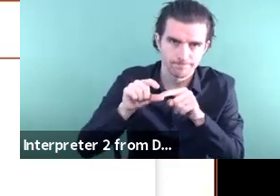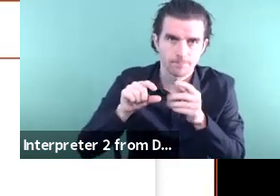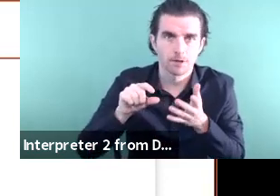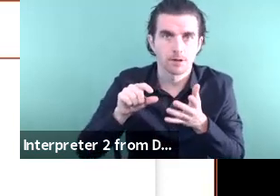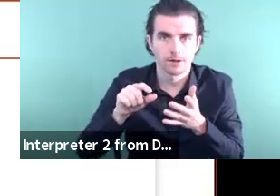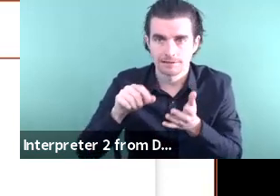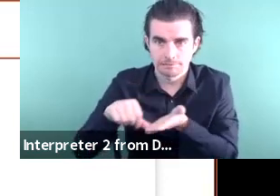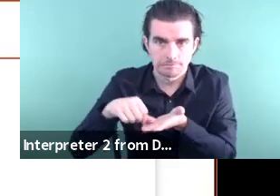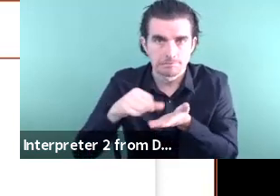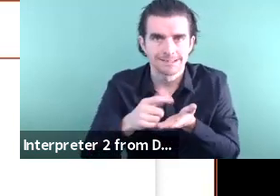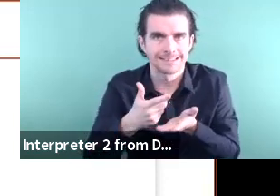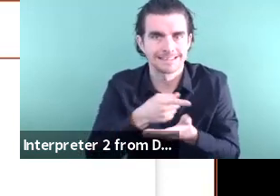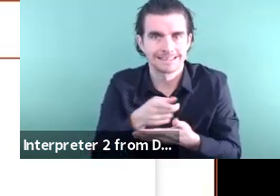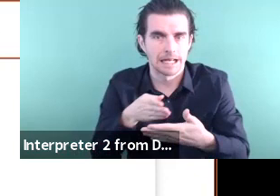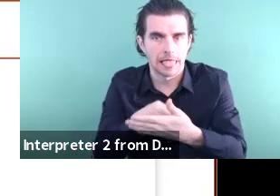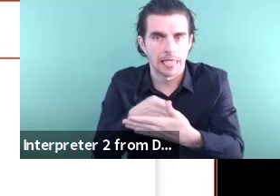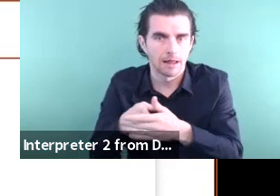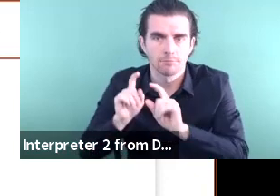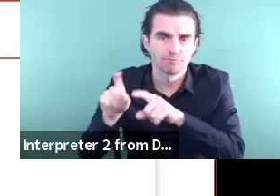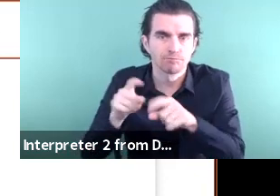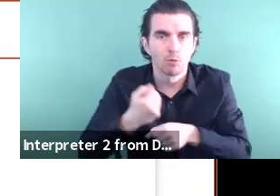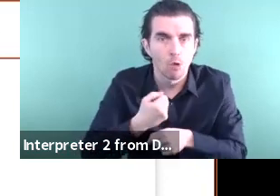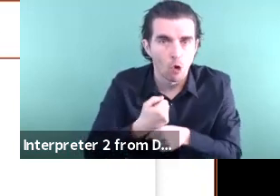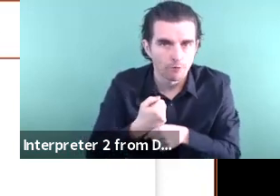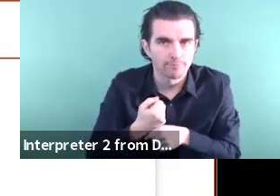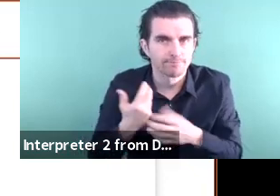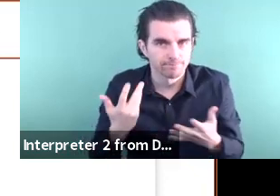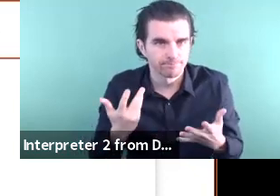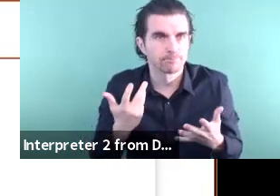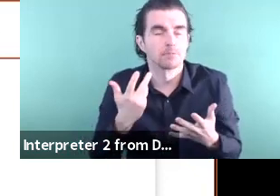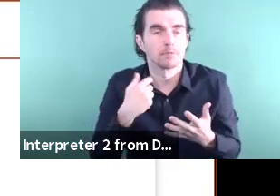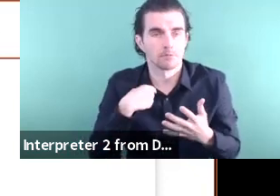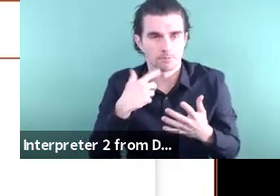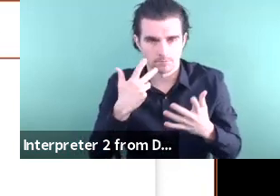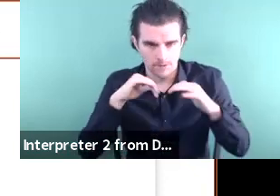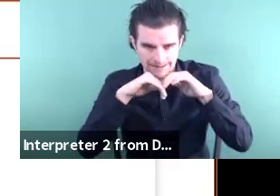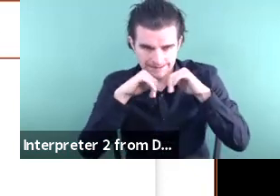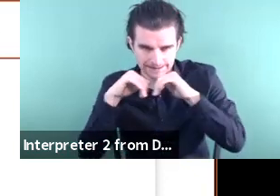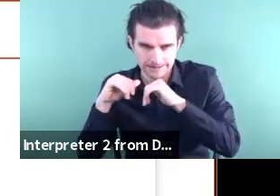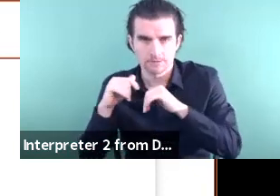and tell them the choice you have is stay at home, do nothing, get a pension but if you try to work